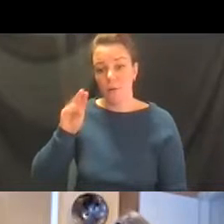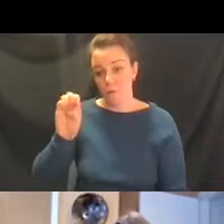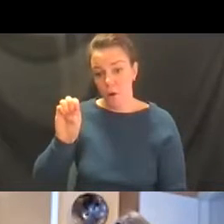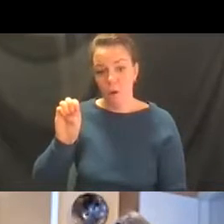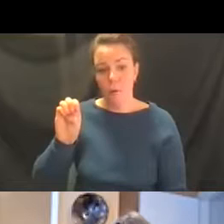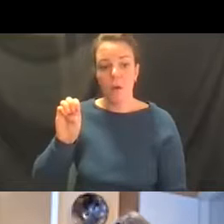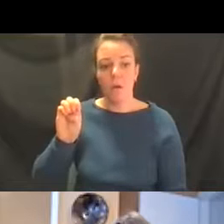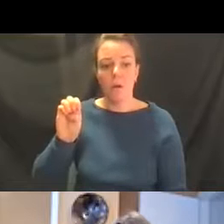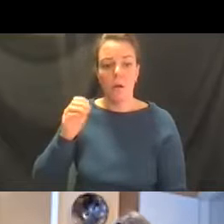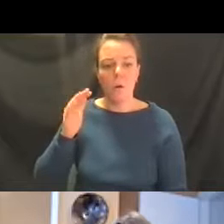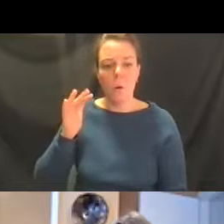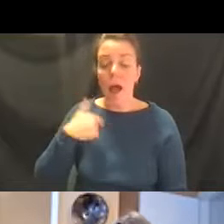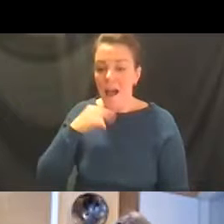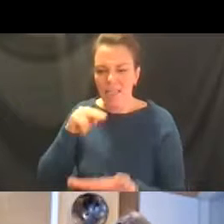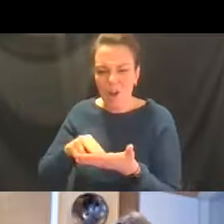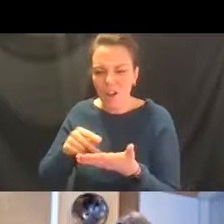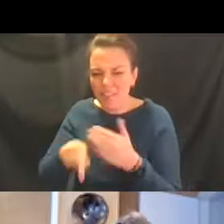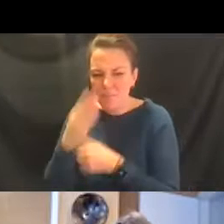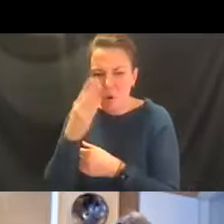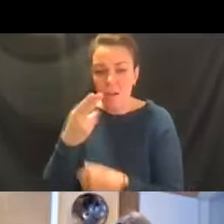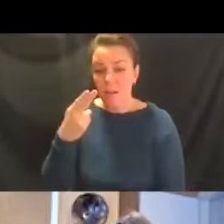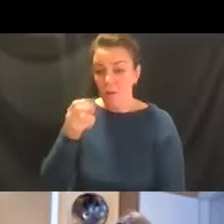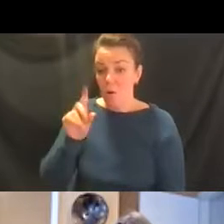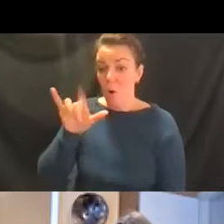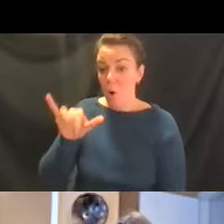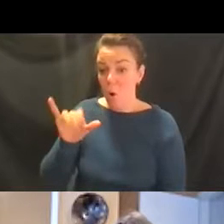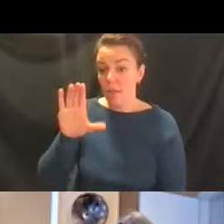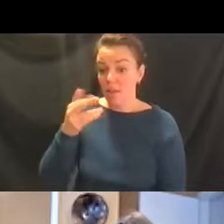I was looking at this morning the Holy Childhood the School of the Holy Childhood also has an